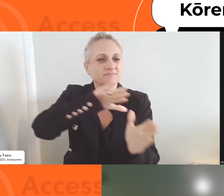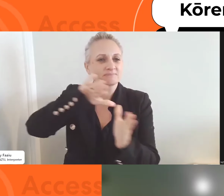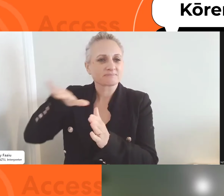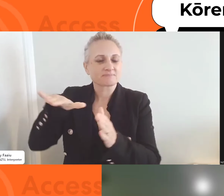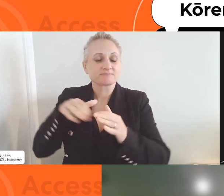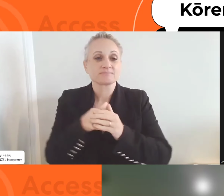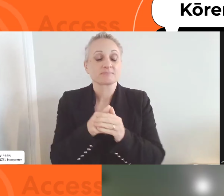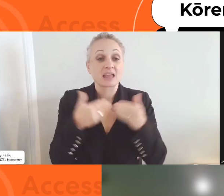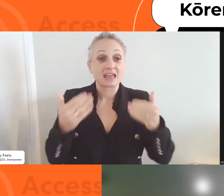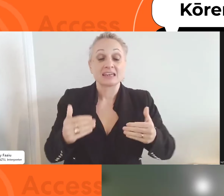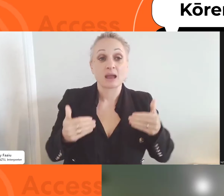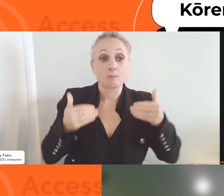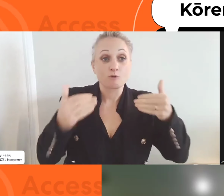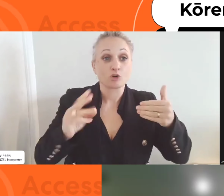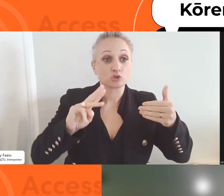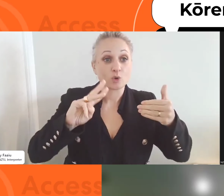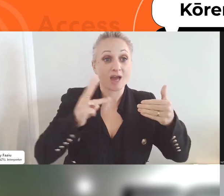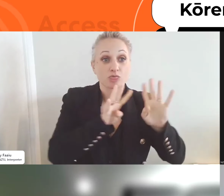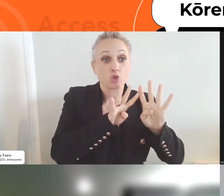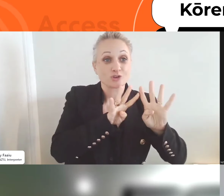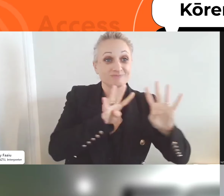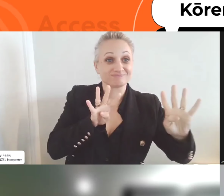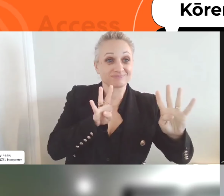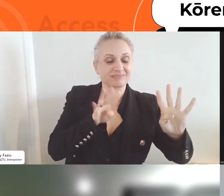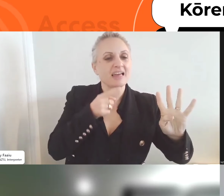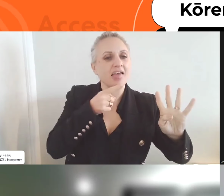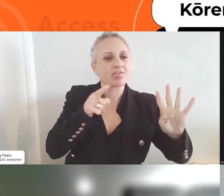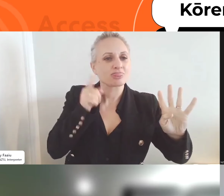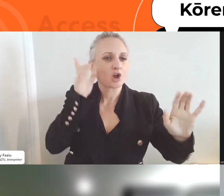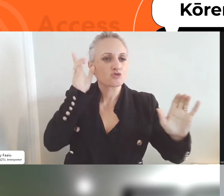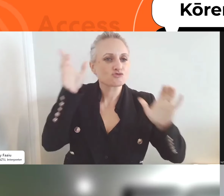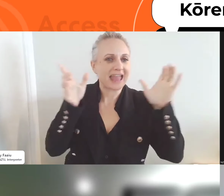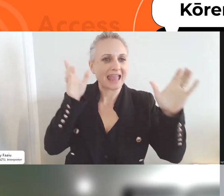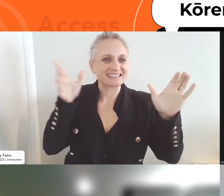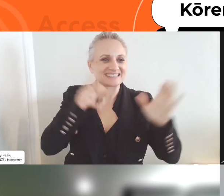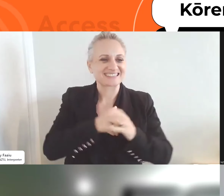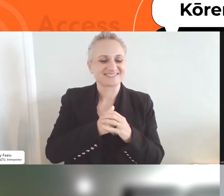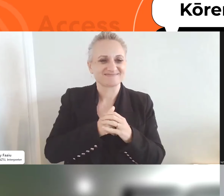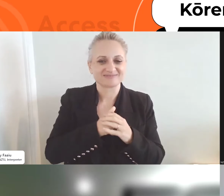mediating this panel is Dr Sally Britnell. She's a senior academic